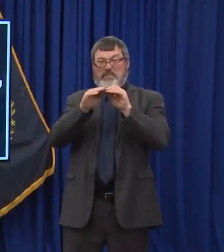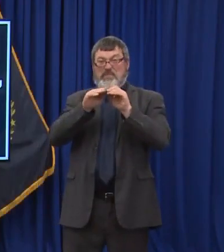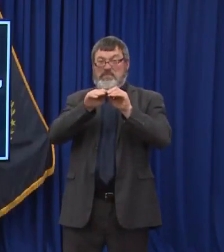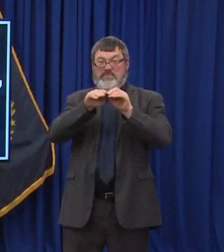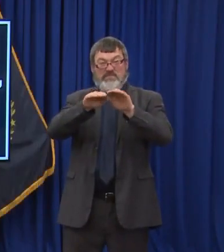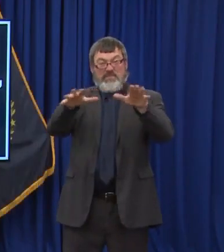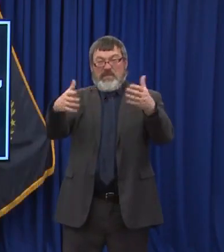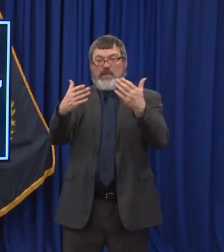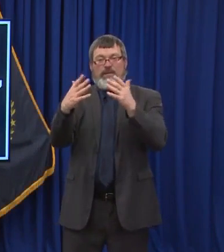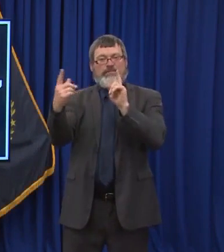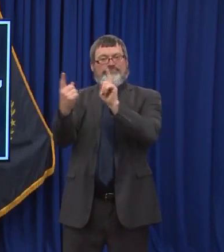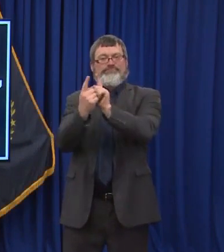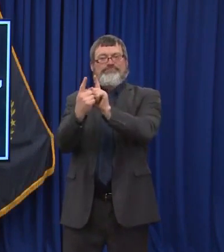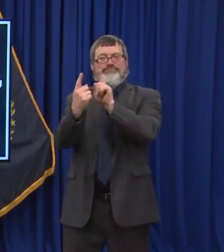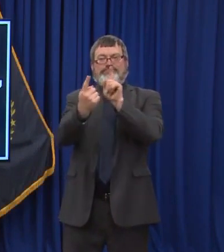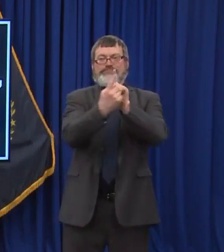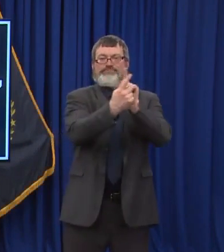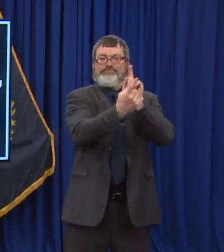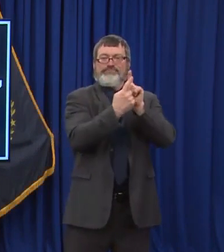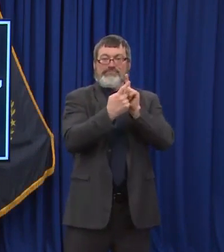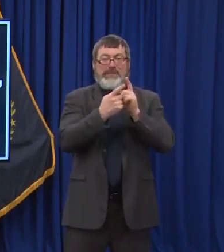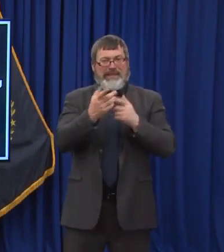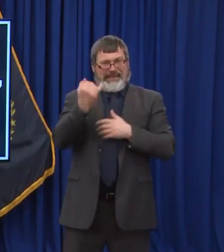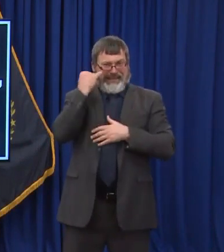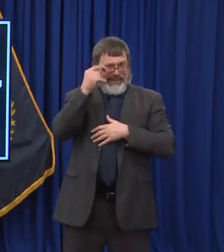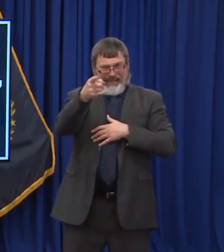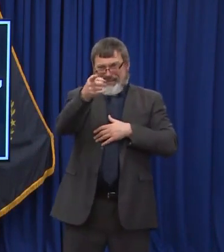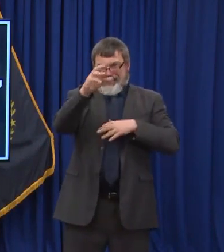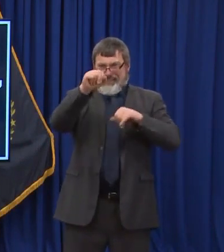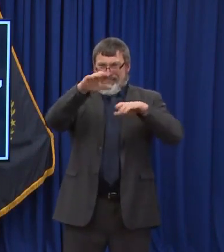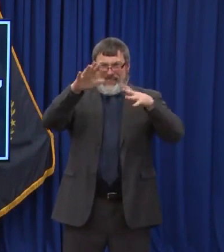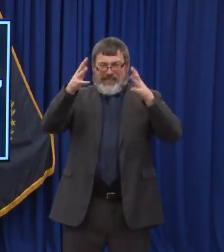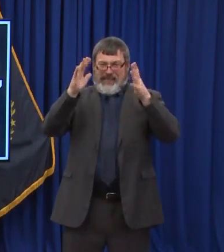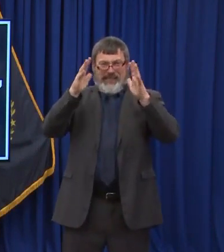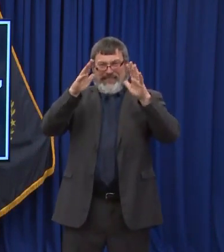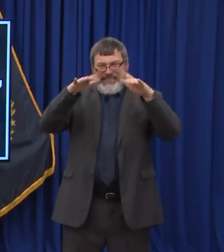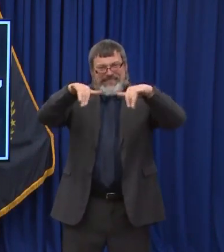UNTIL THERE’S WIDESPREAD VACCINE DISTRIBUTION, SOCIAL DISTANCING AND MASK WEARING ARE STILL KEY.